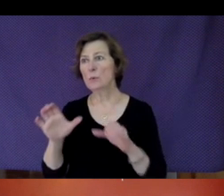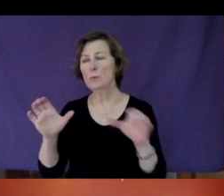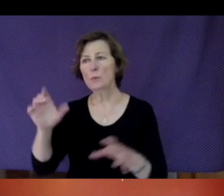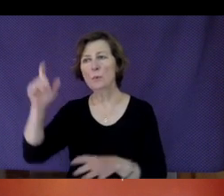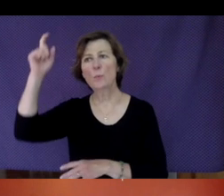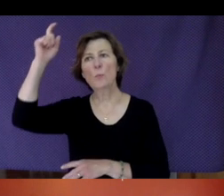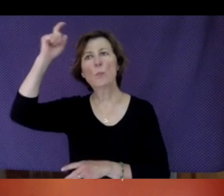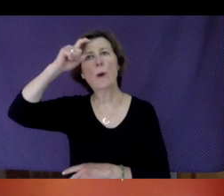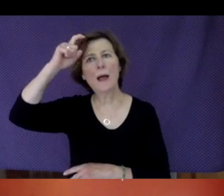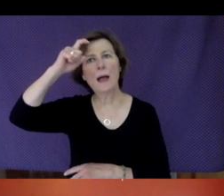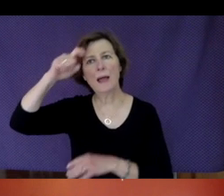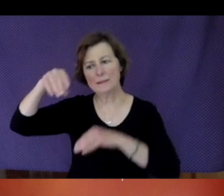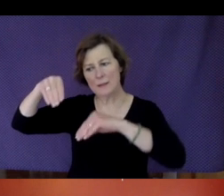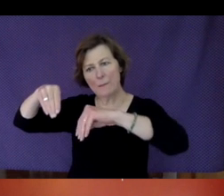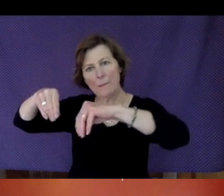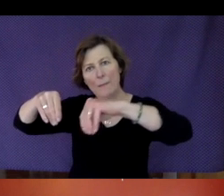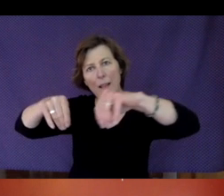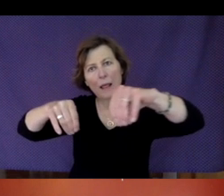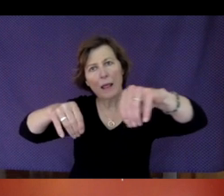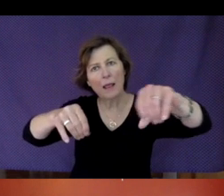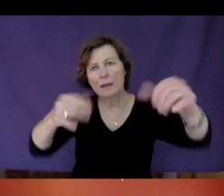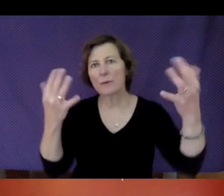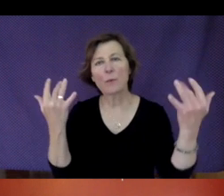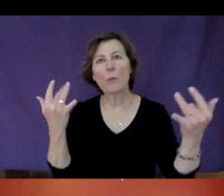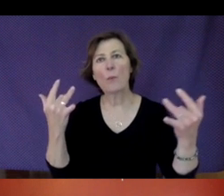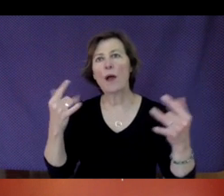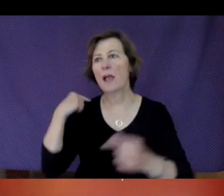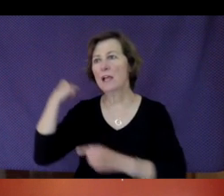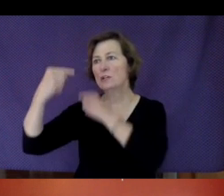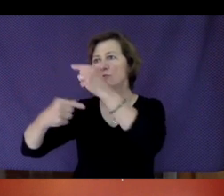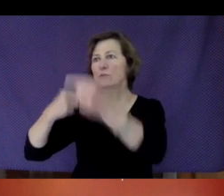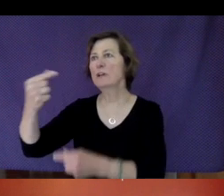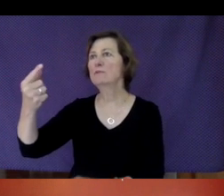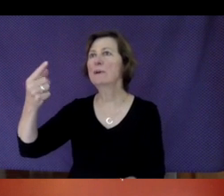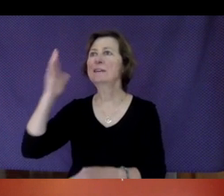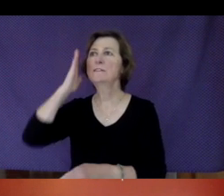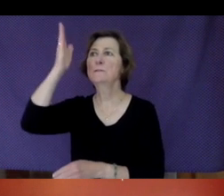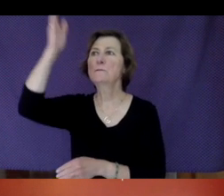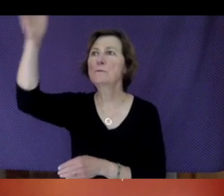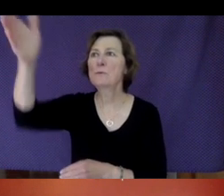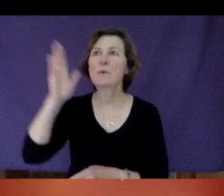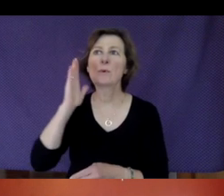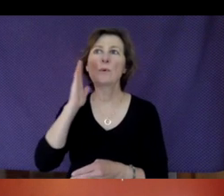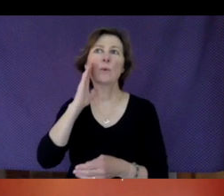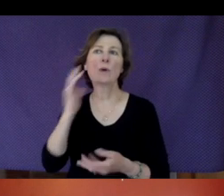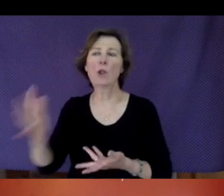That the generations to come may reap even more abundantly than we